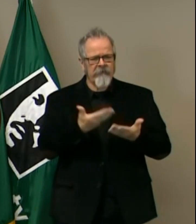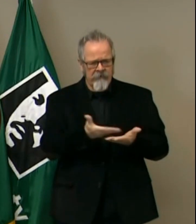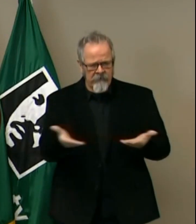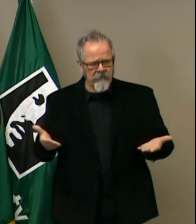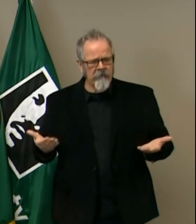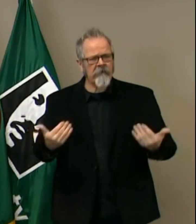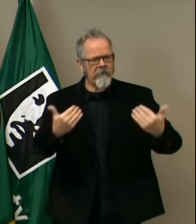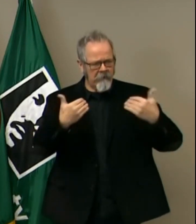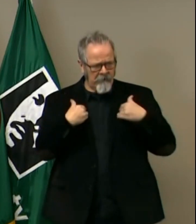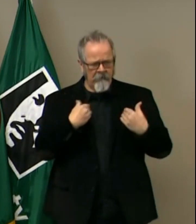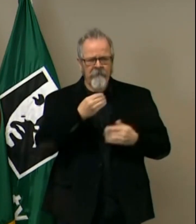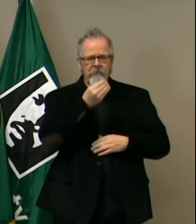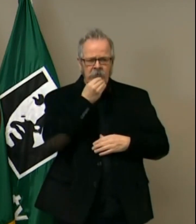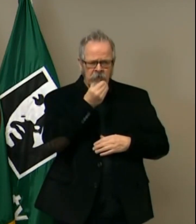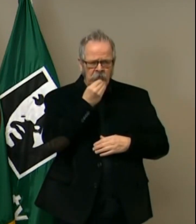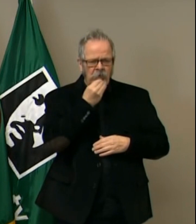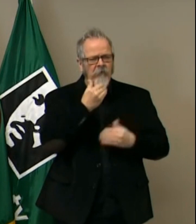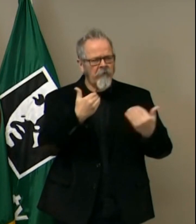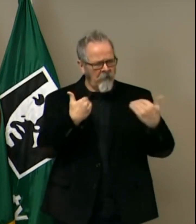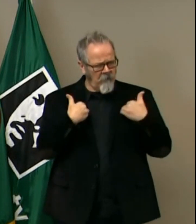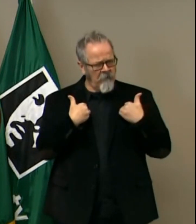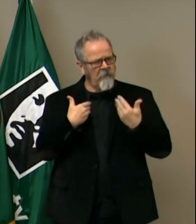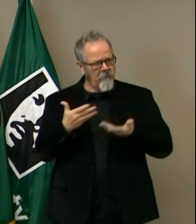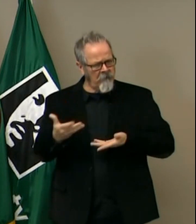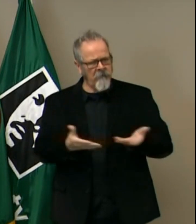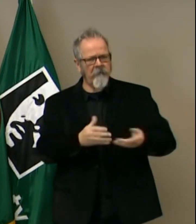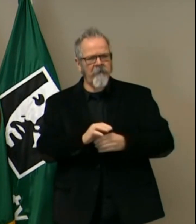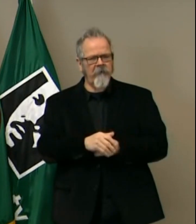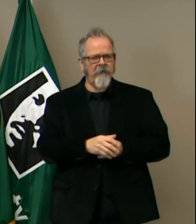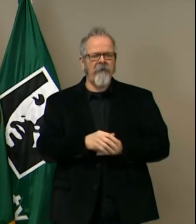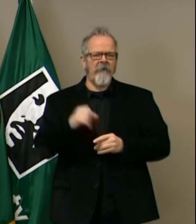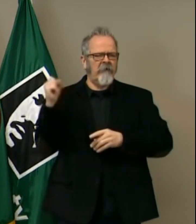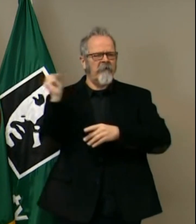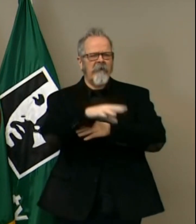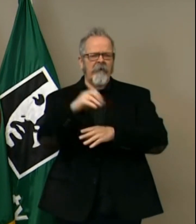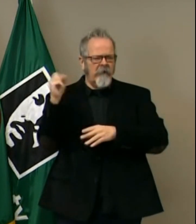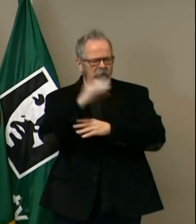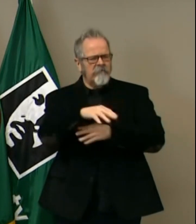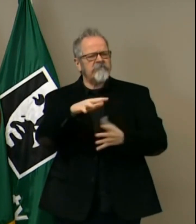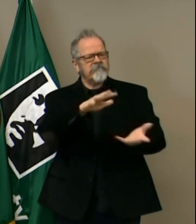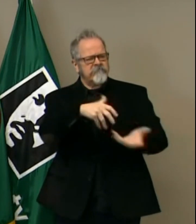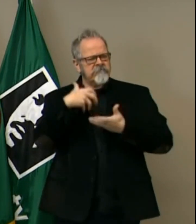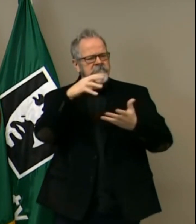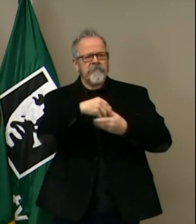for working day and night to make sure that that will continue we all are in